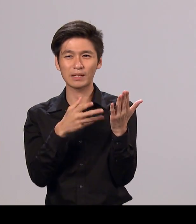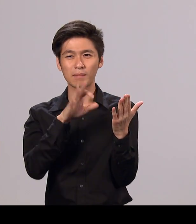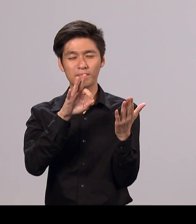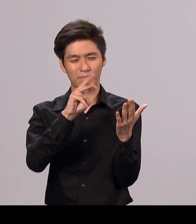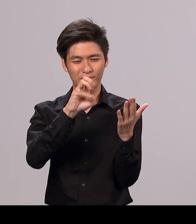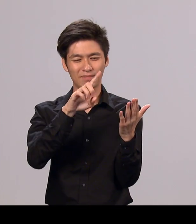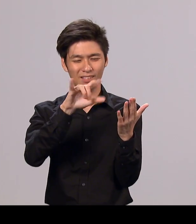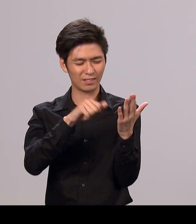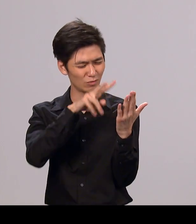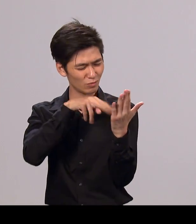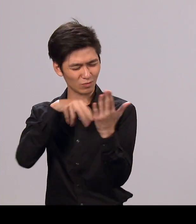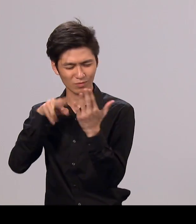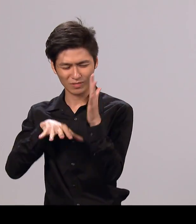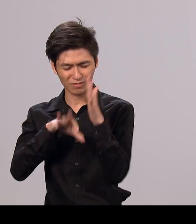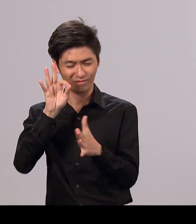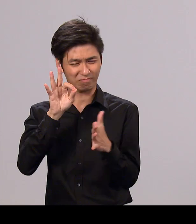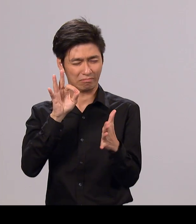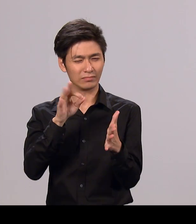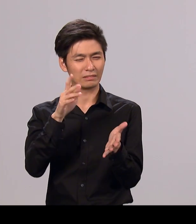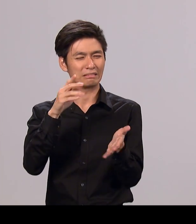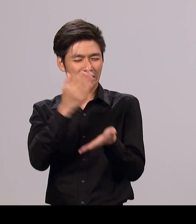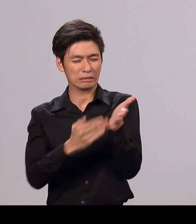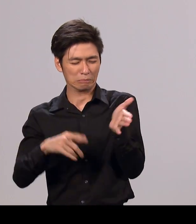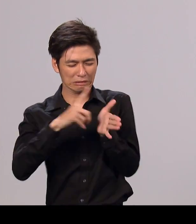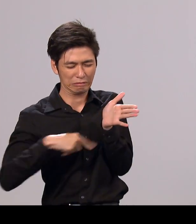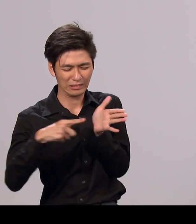you will find articles criticizing Singapore for not siding more with them.